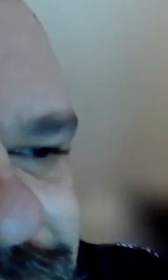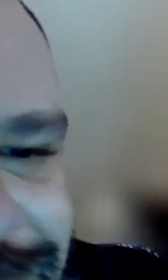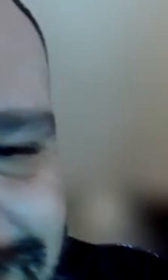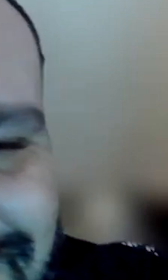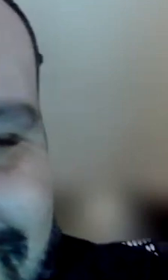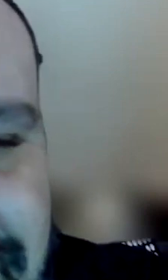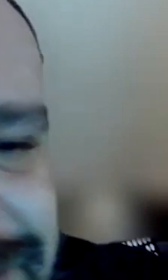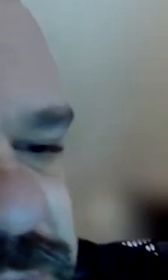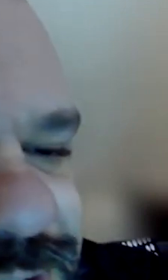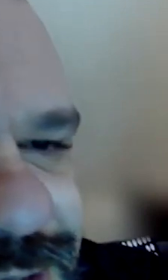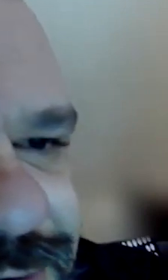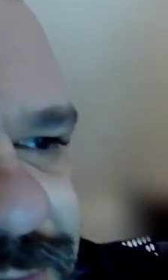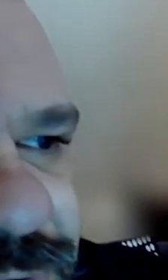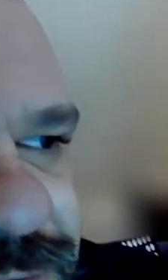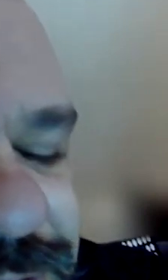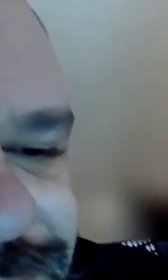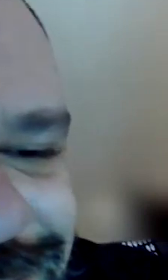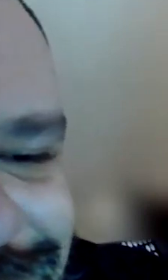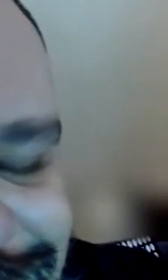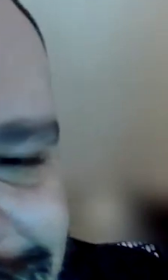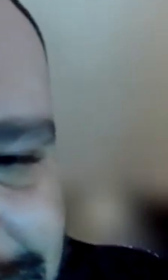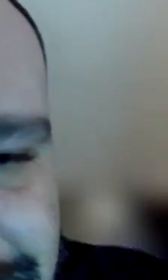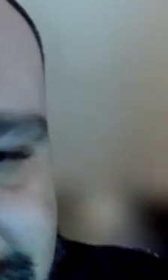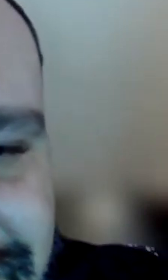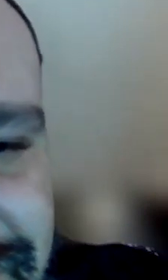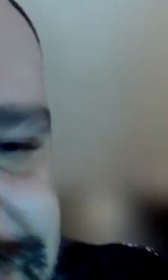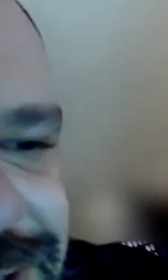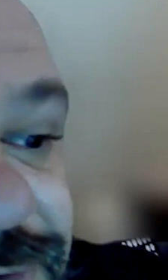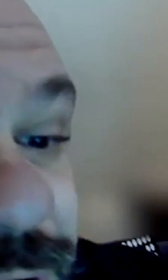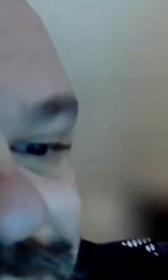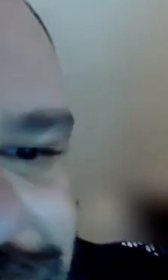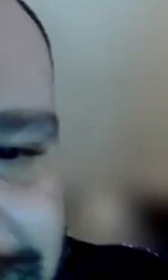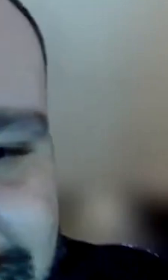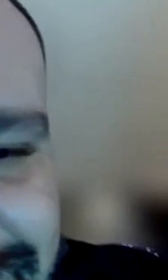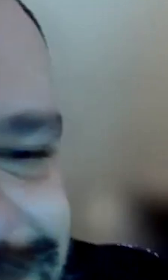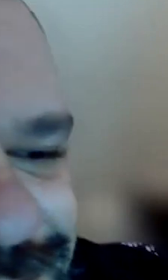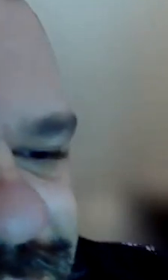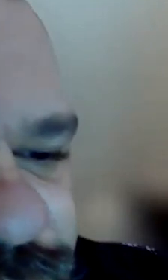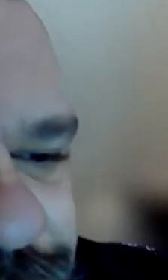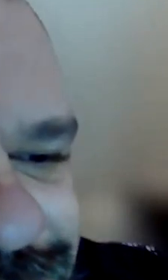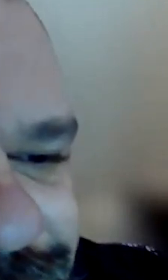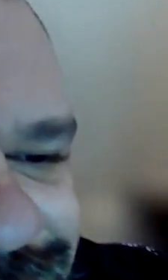consider myself part of the disability community both having disabilities I was born with and those that I have acquired